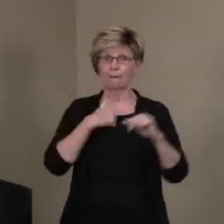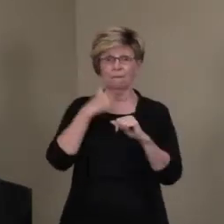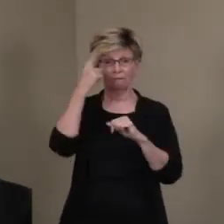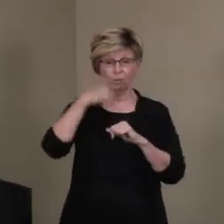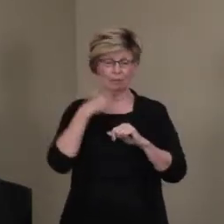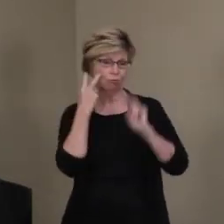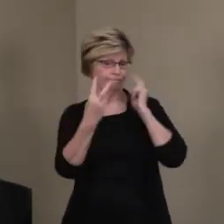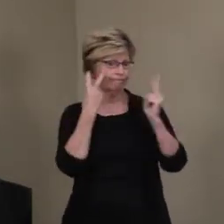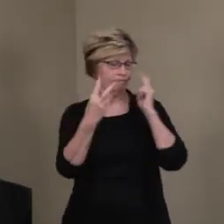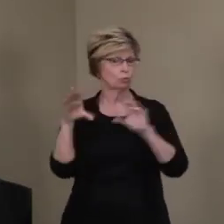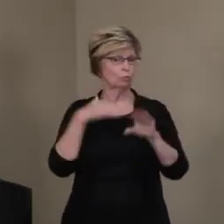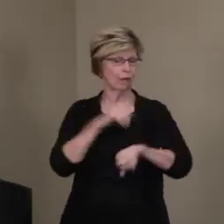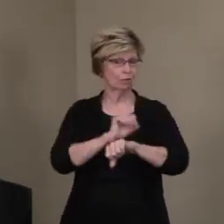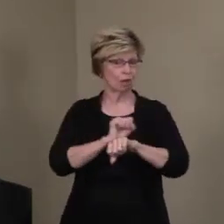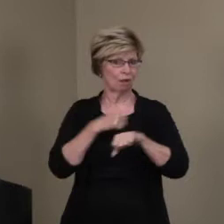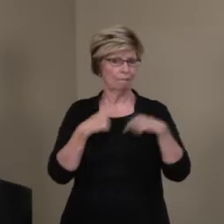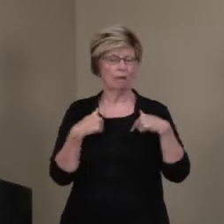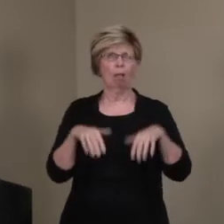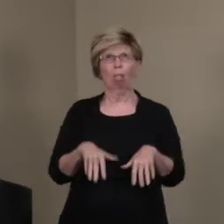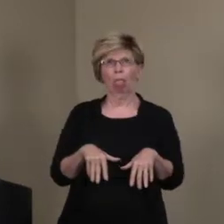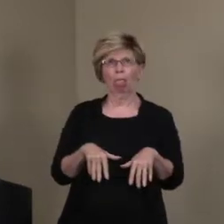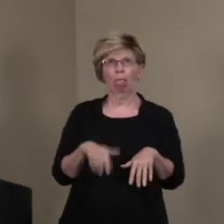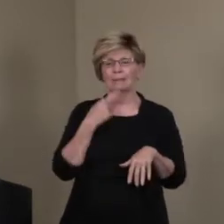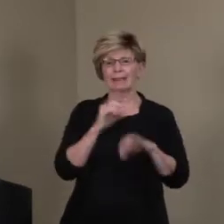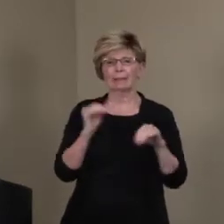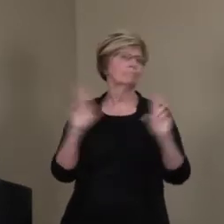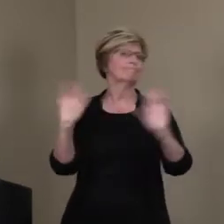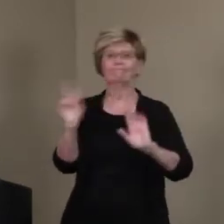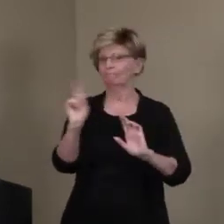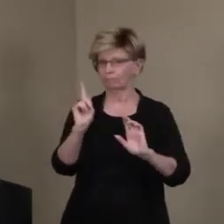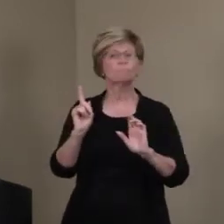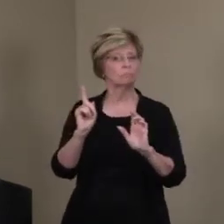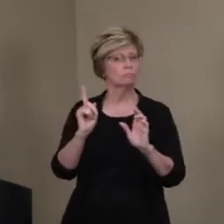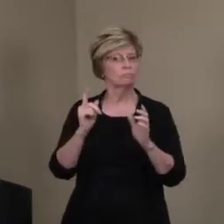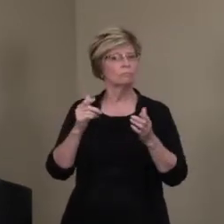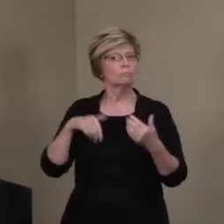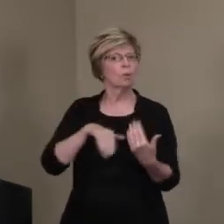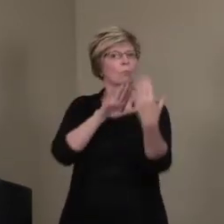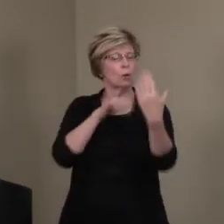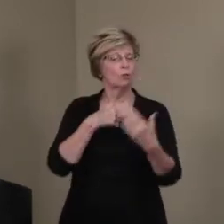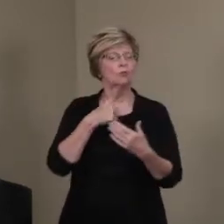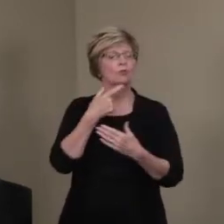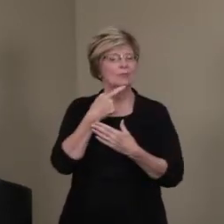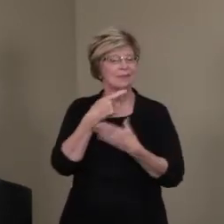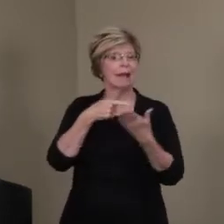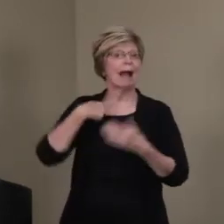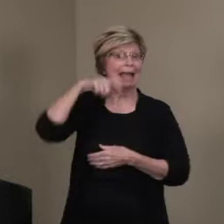need you to probably enlarge that and so those are accommodations that mean they need to be done and you have to encourage your students to go ahead and